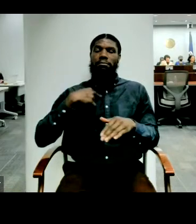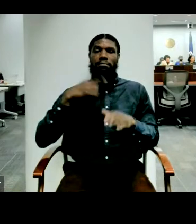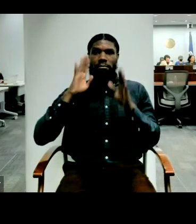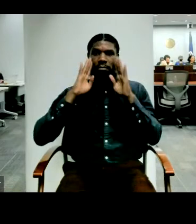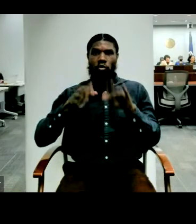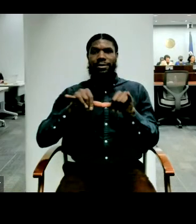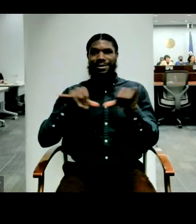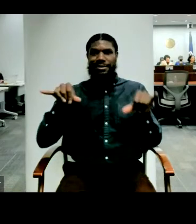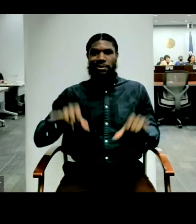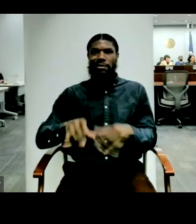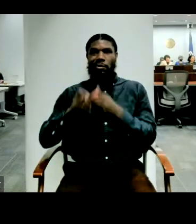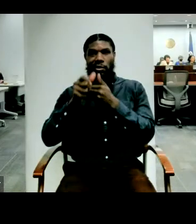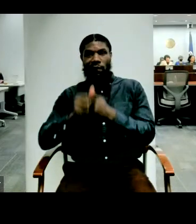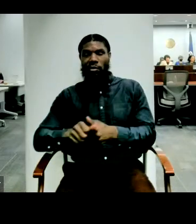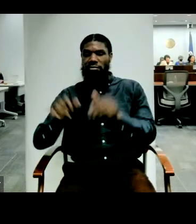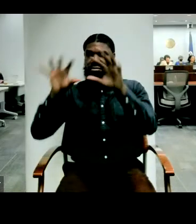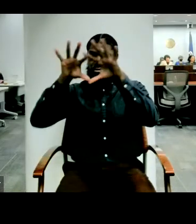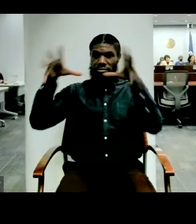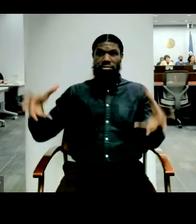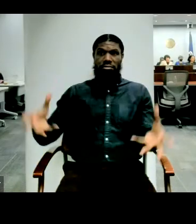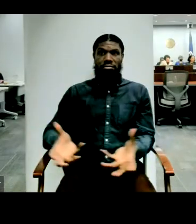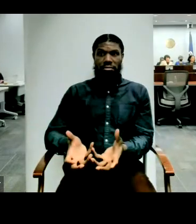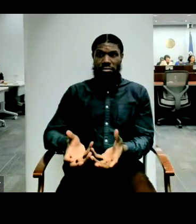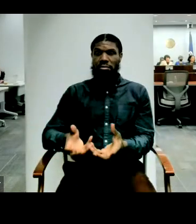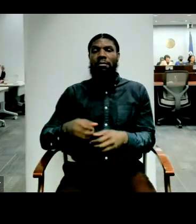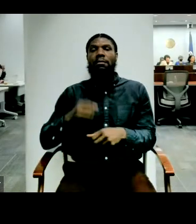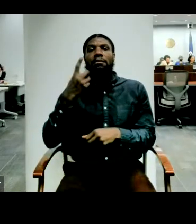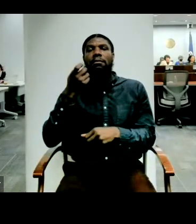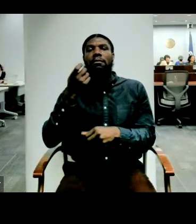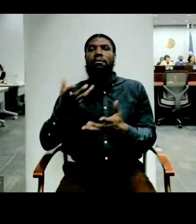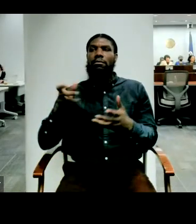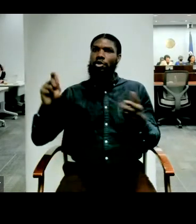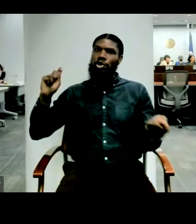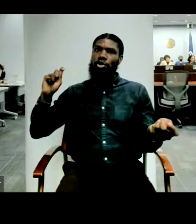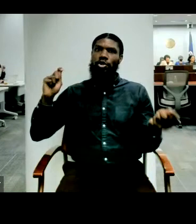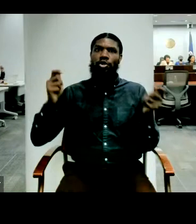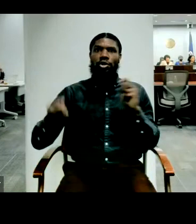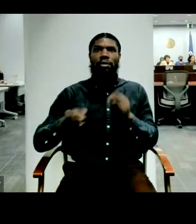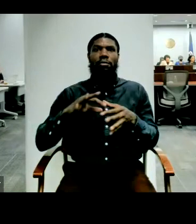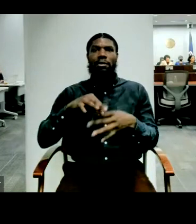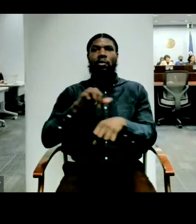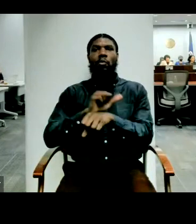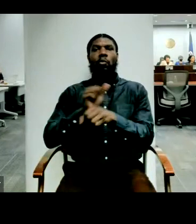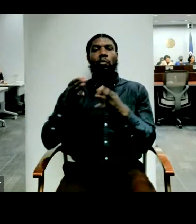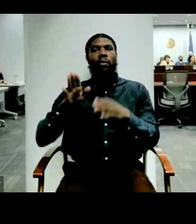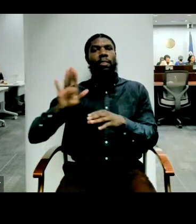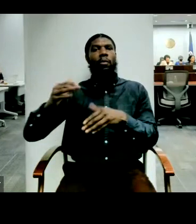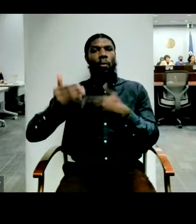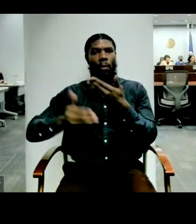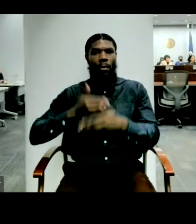in order to bring about um change and employer processes that may be having a disproportionate